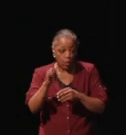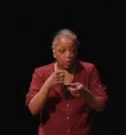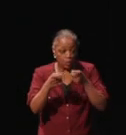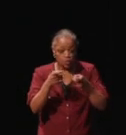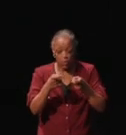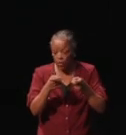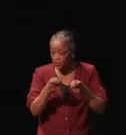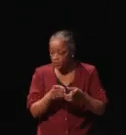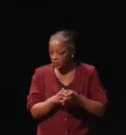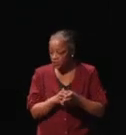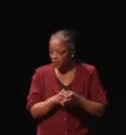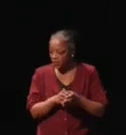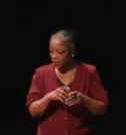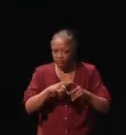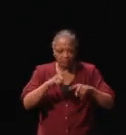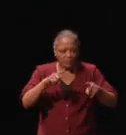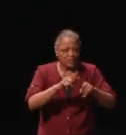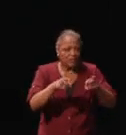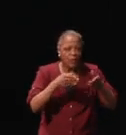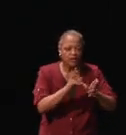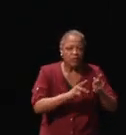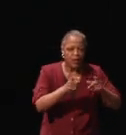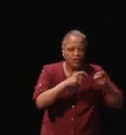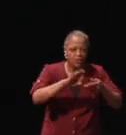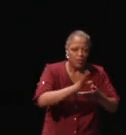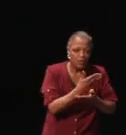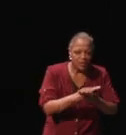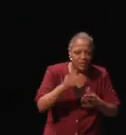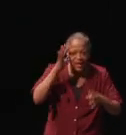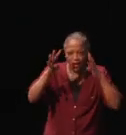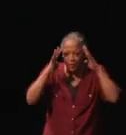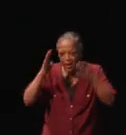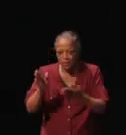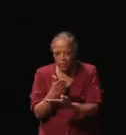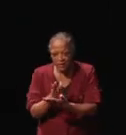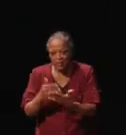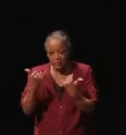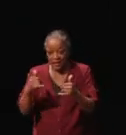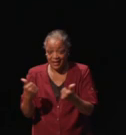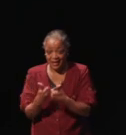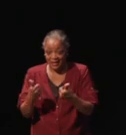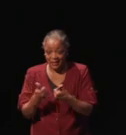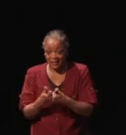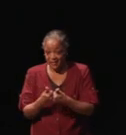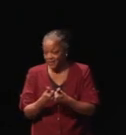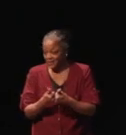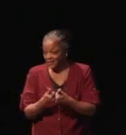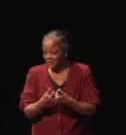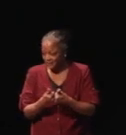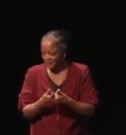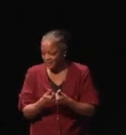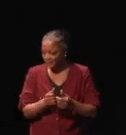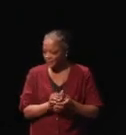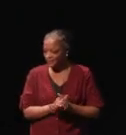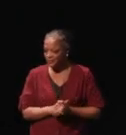and finding ways that people could control music, can create music, play games.